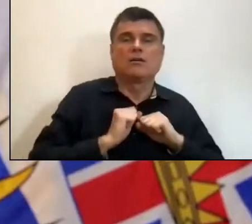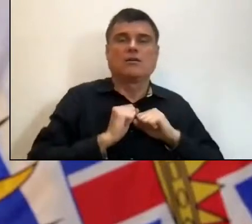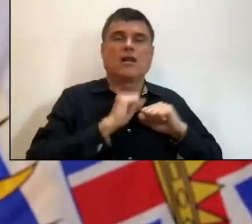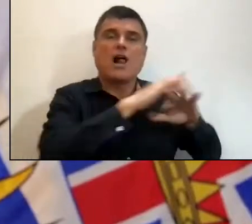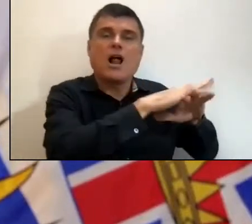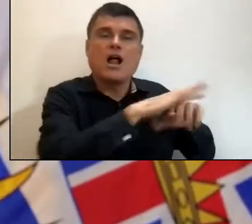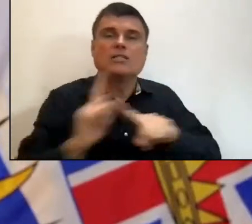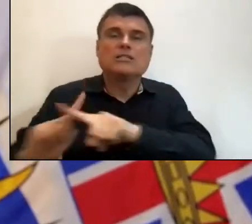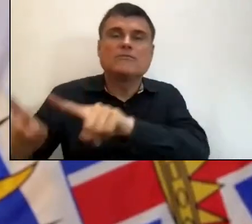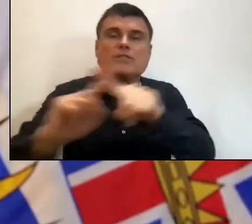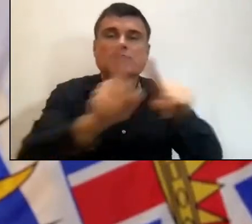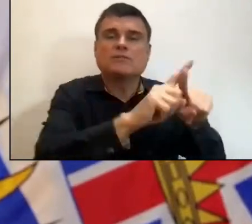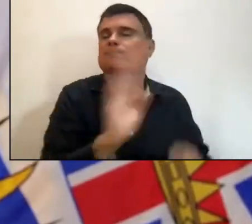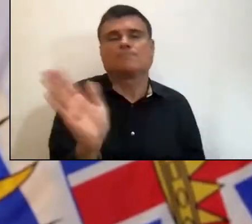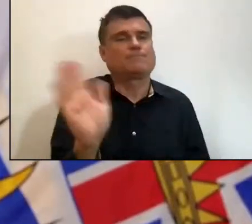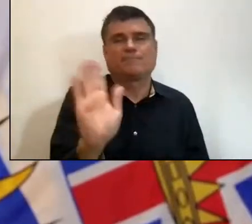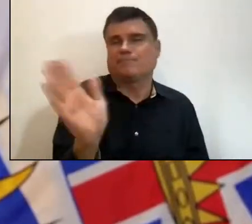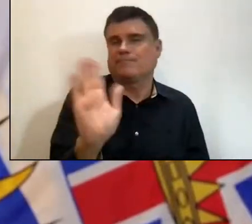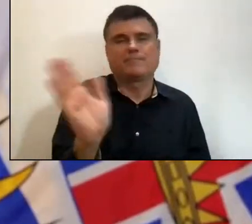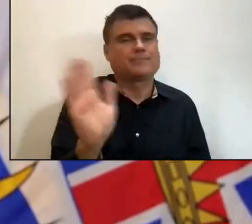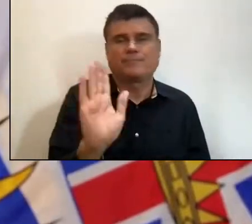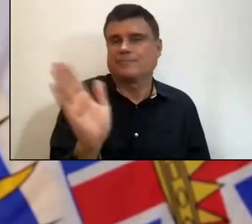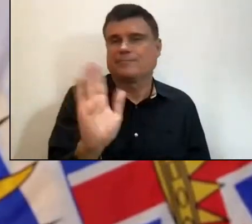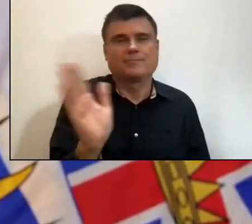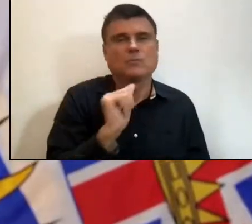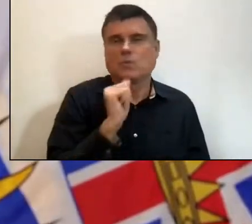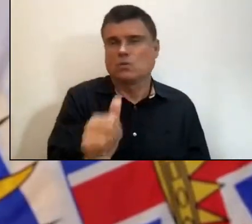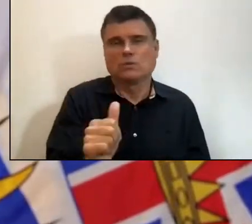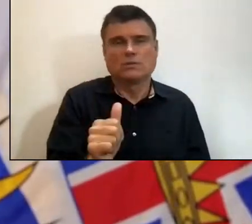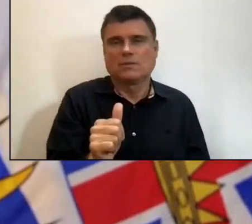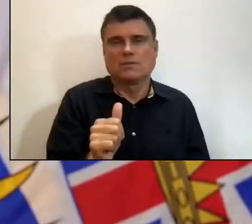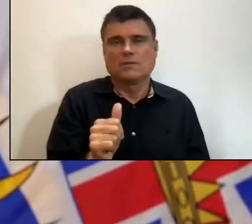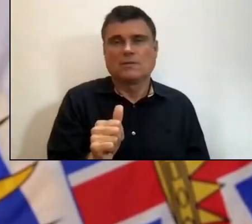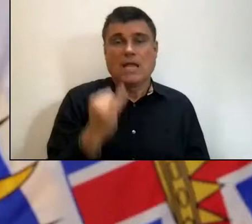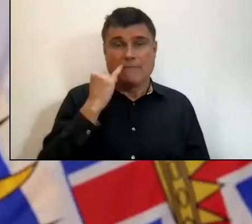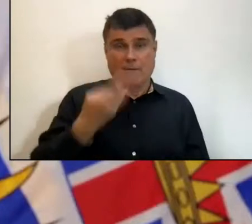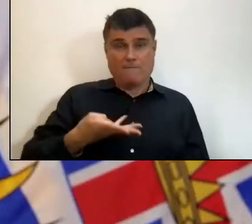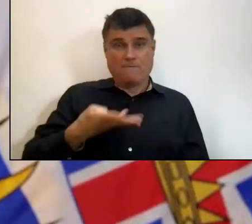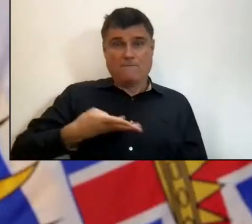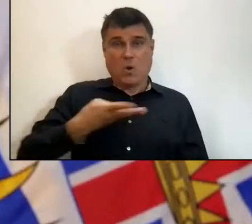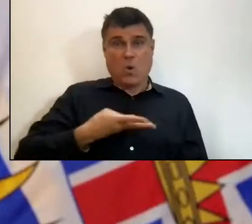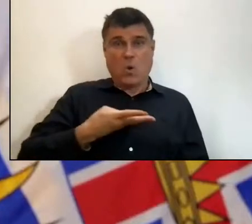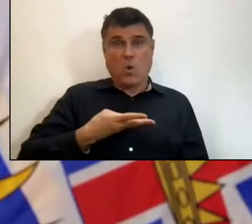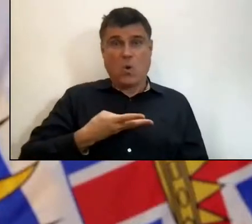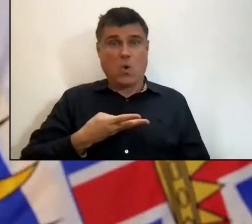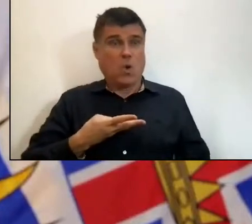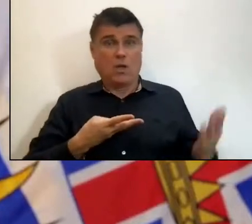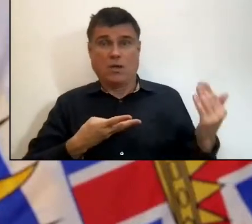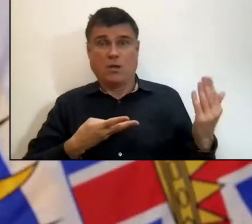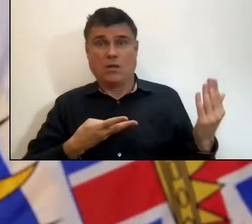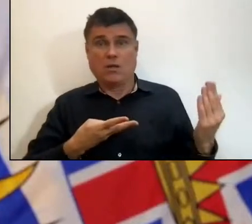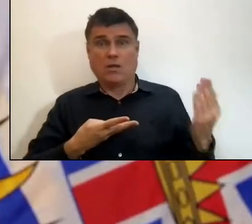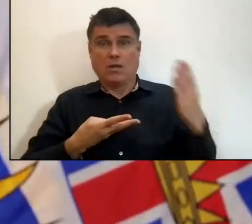another group of people over, make sure that it is the small